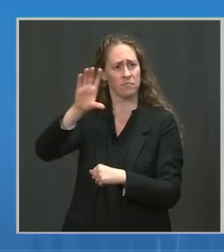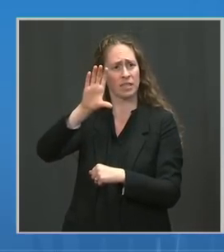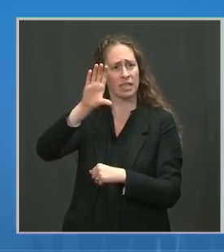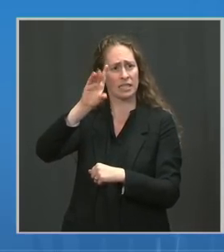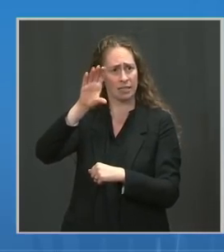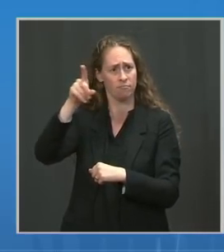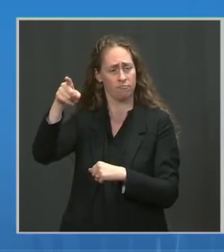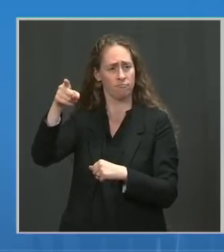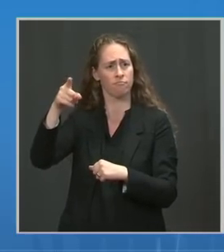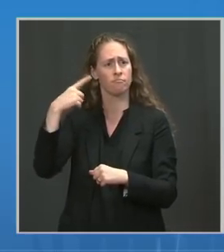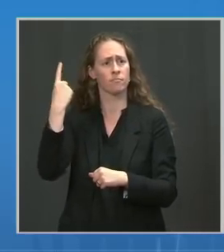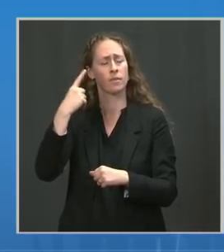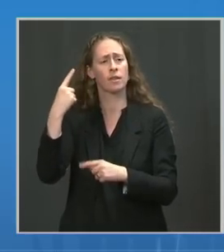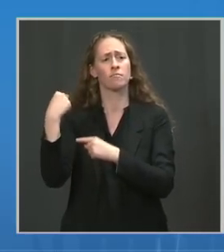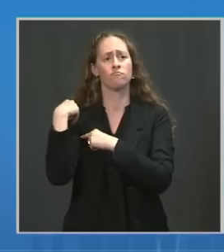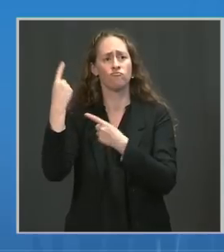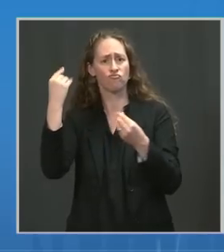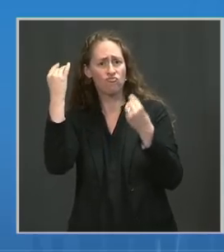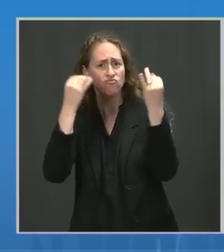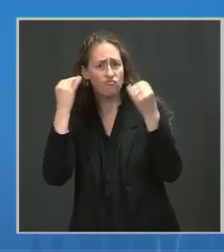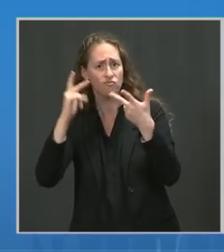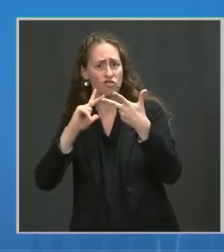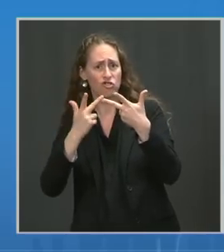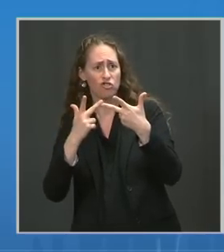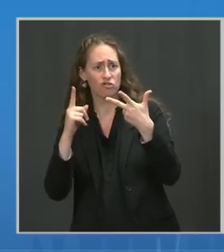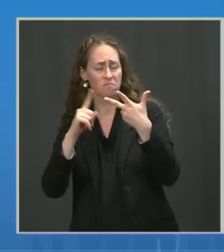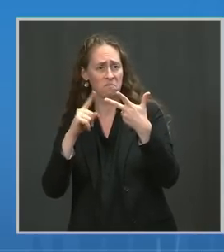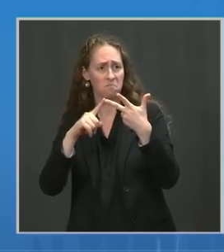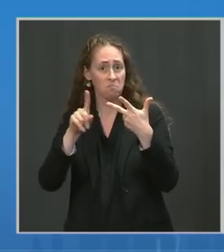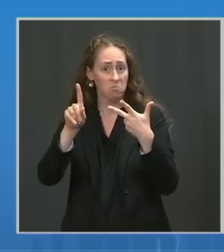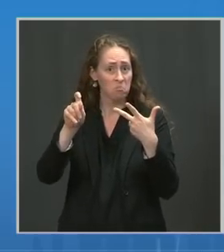that may be authorized by physicians.